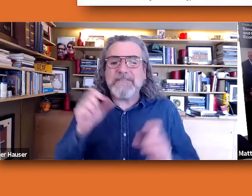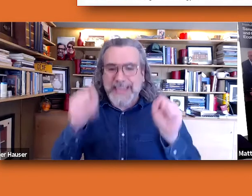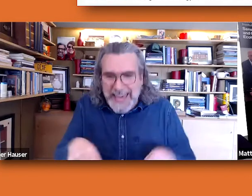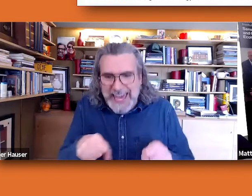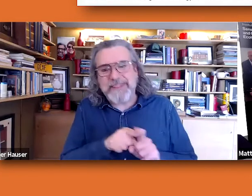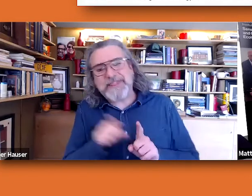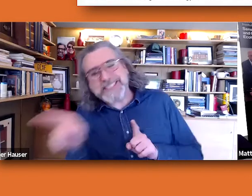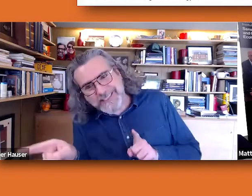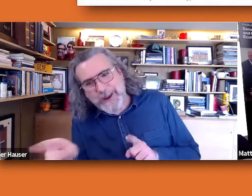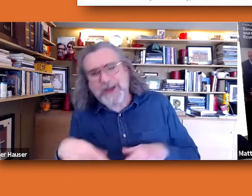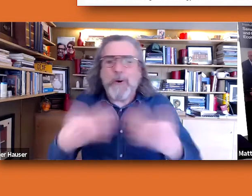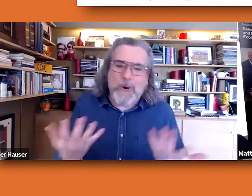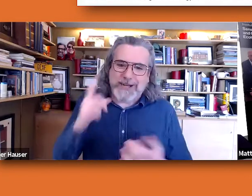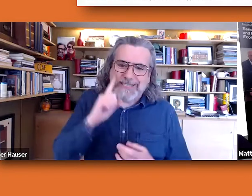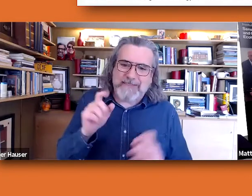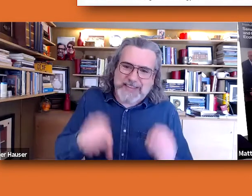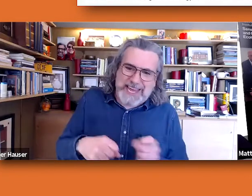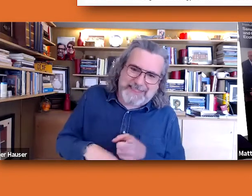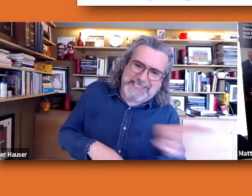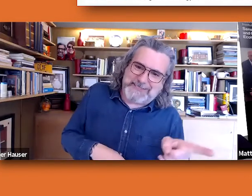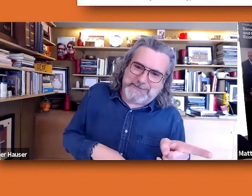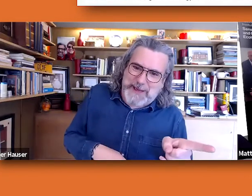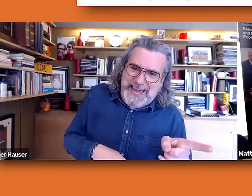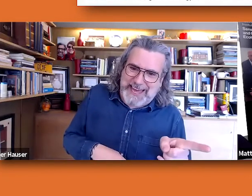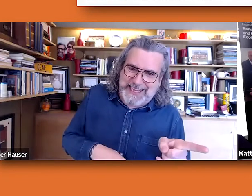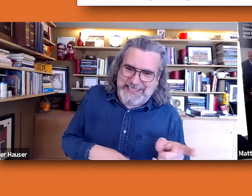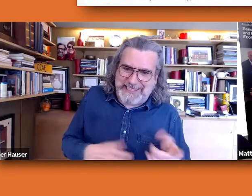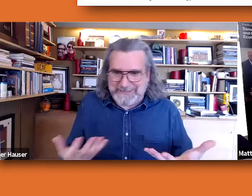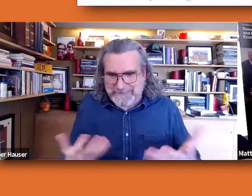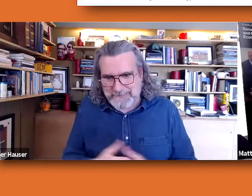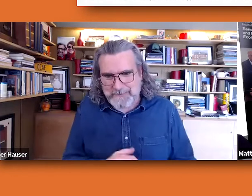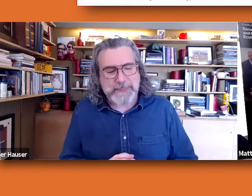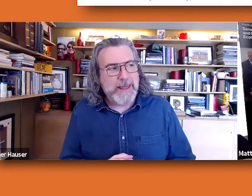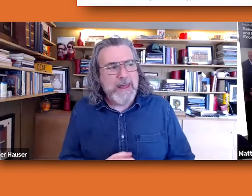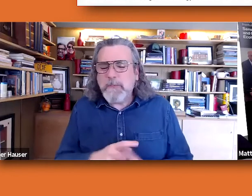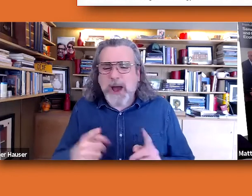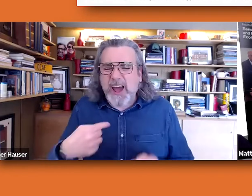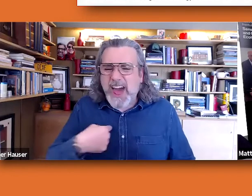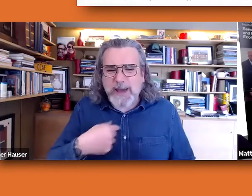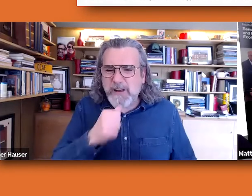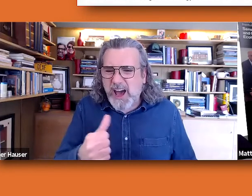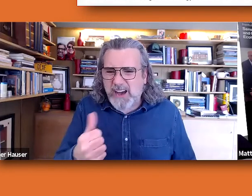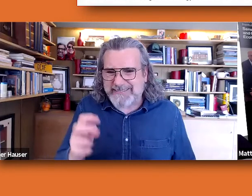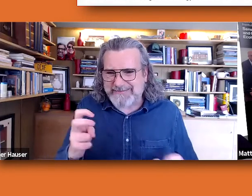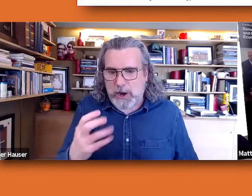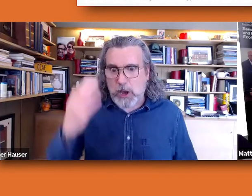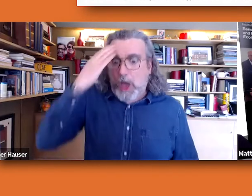People can process reading either using this pathway, using a phonetical pathway, or using this other pathway,